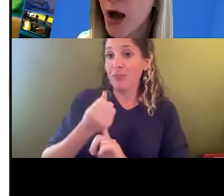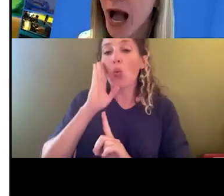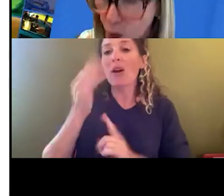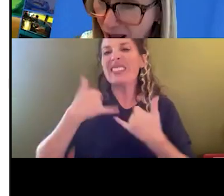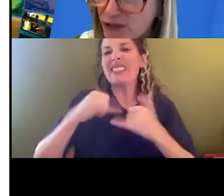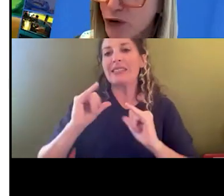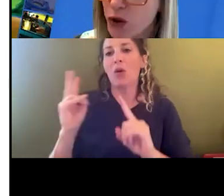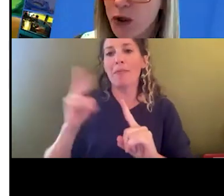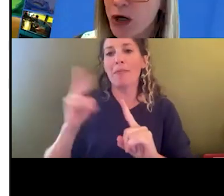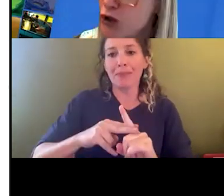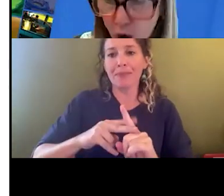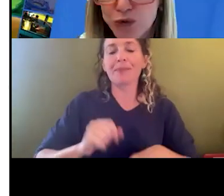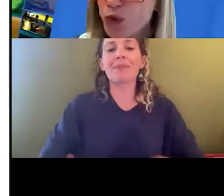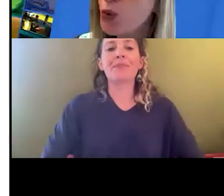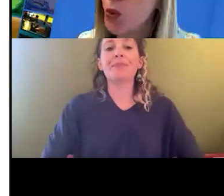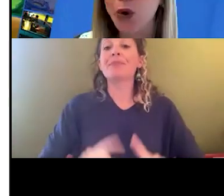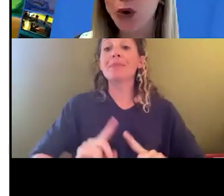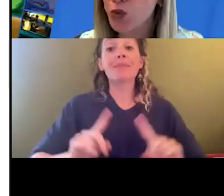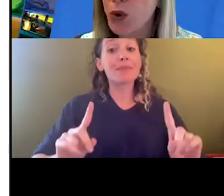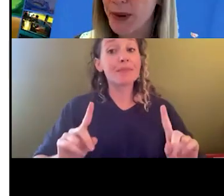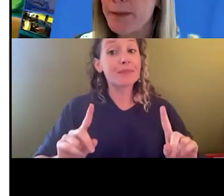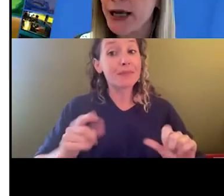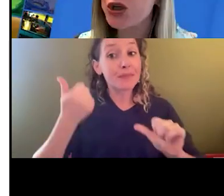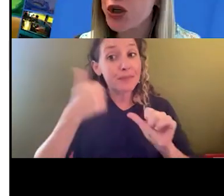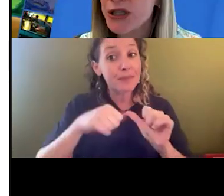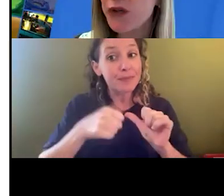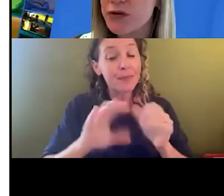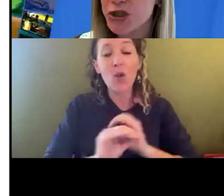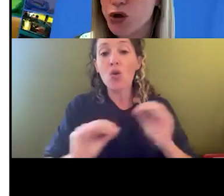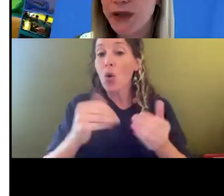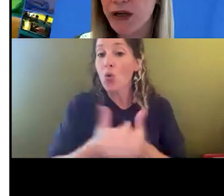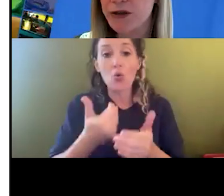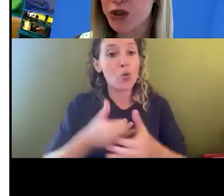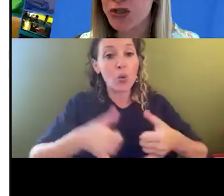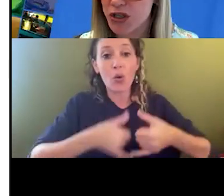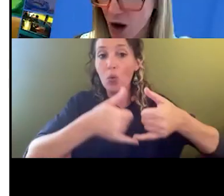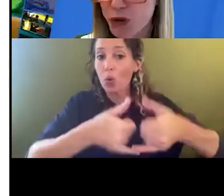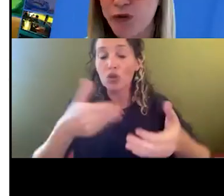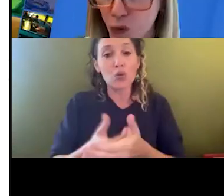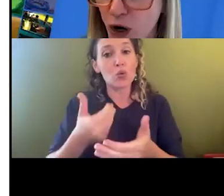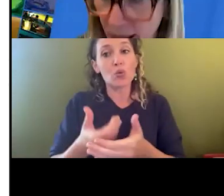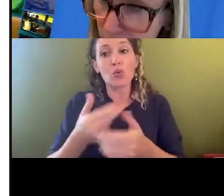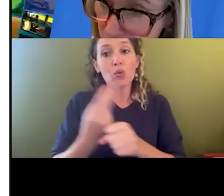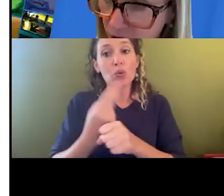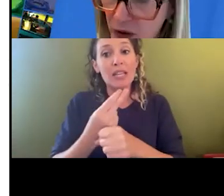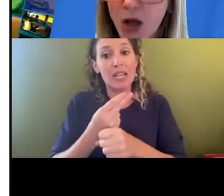However, no new awards will be made using those terms and conditions either for NSF